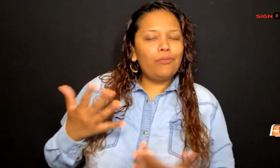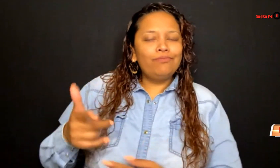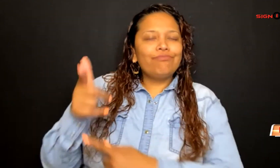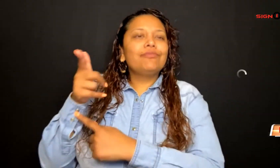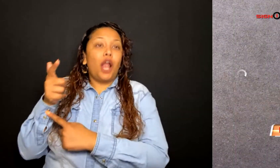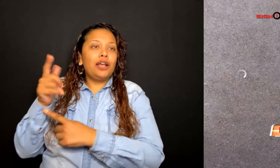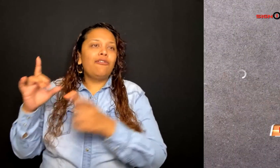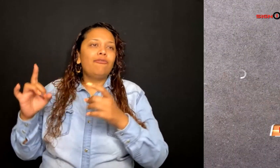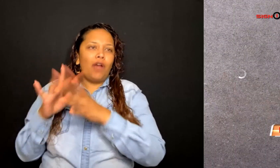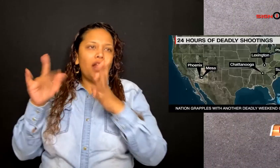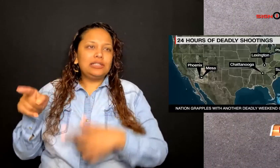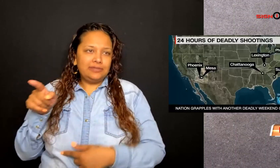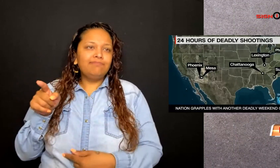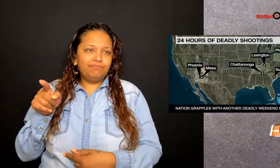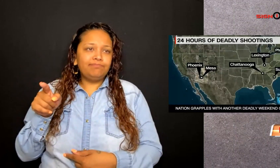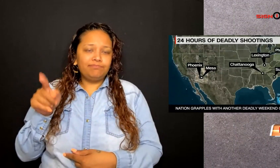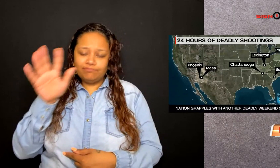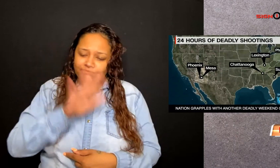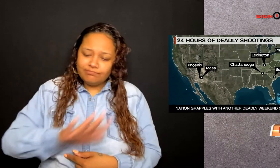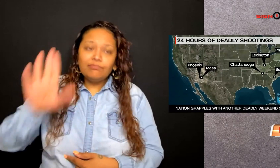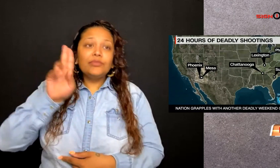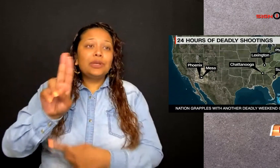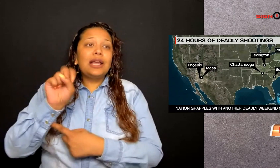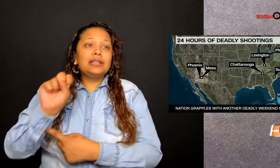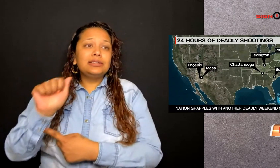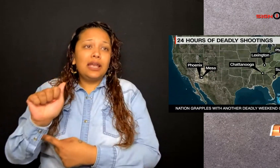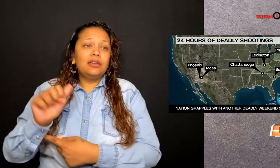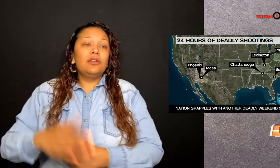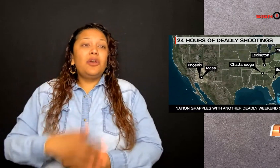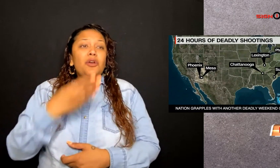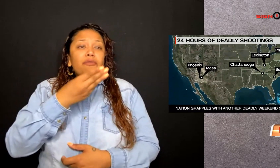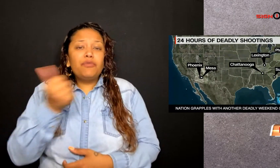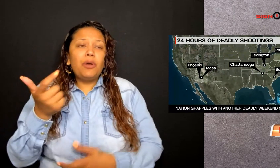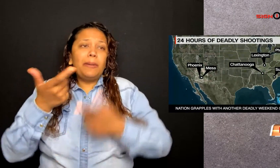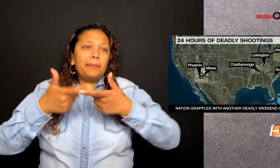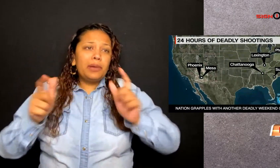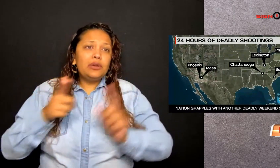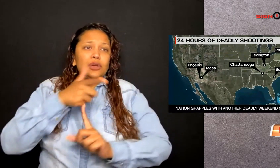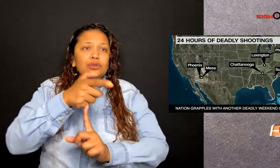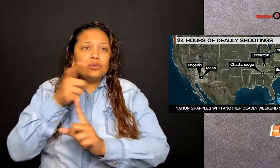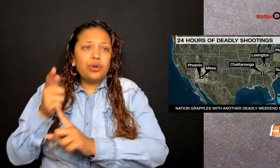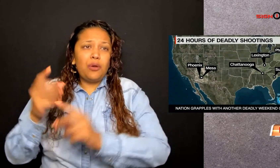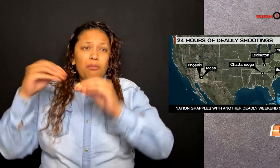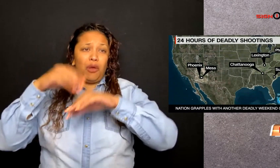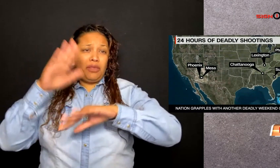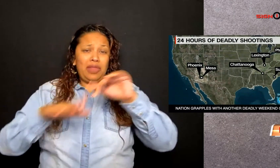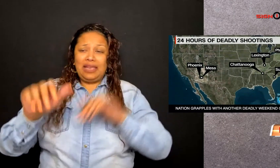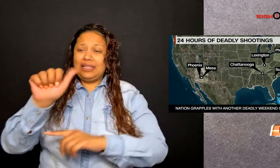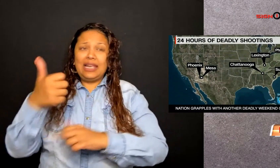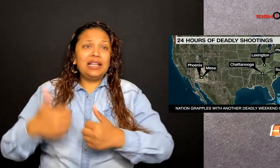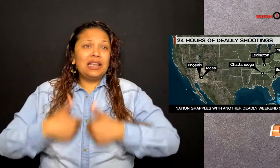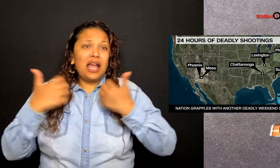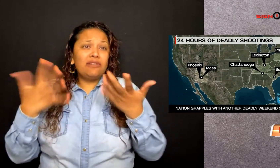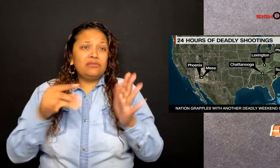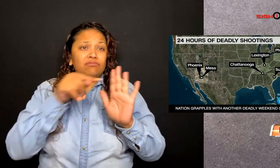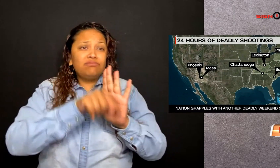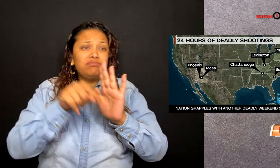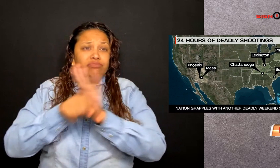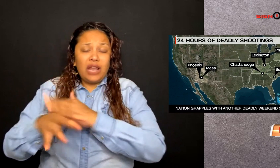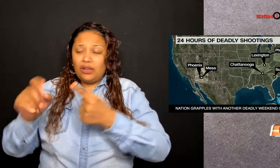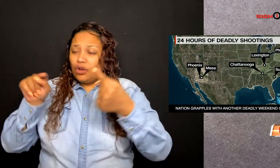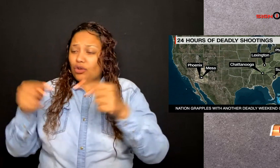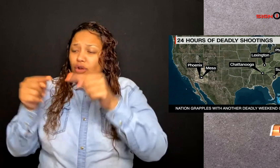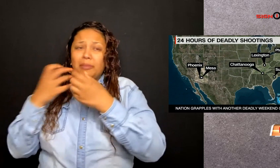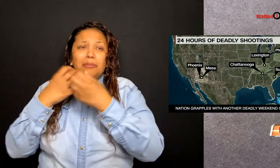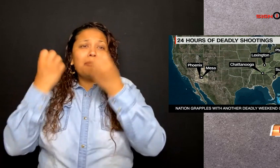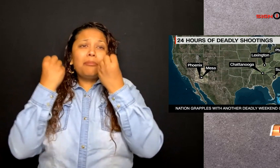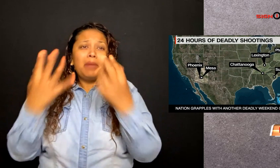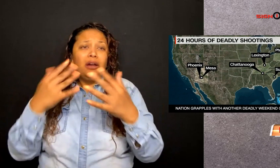of gun violence across the nation several mass shootings claimed more than 10 lives